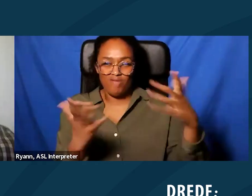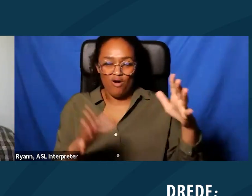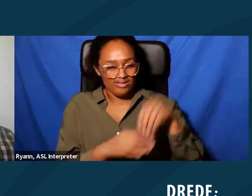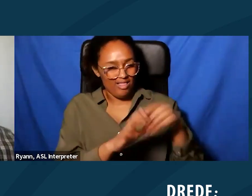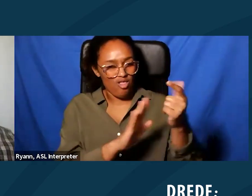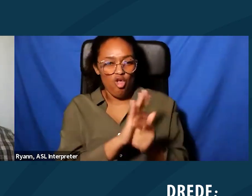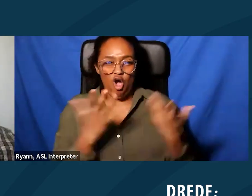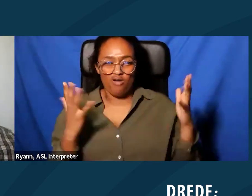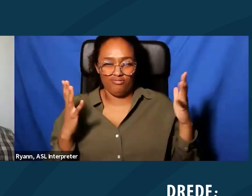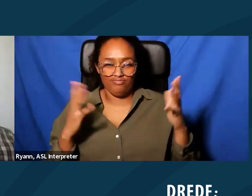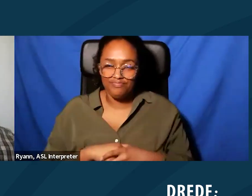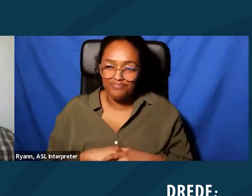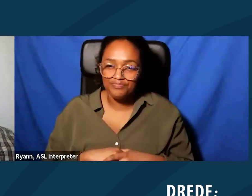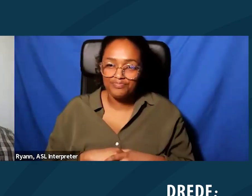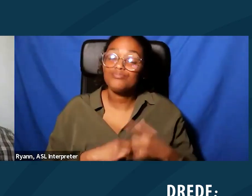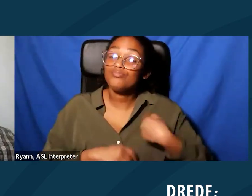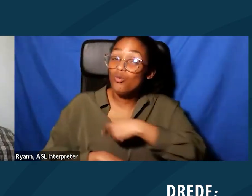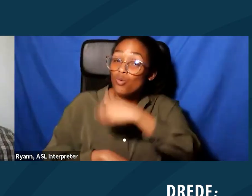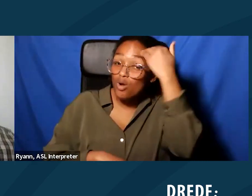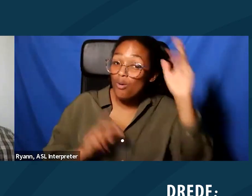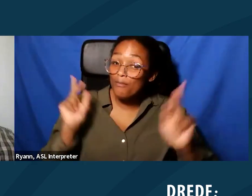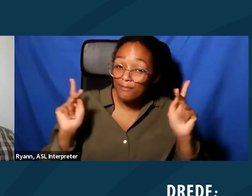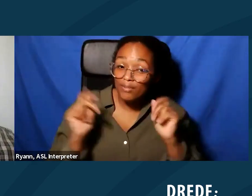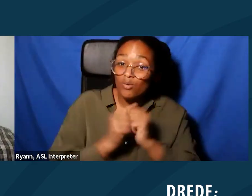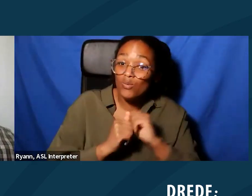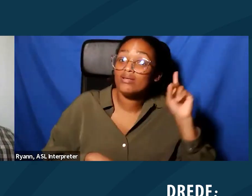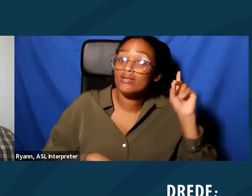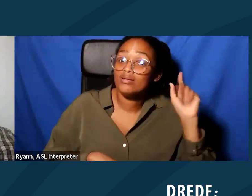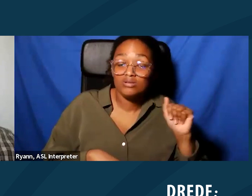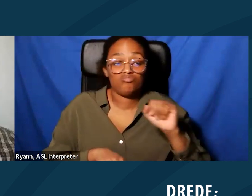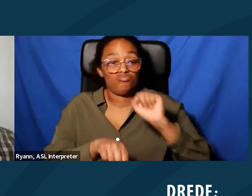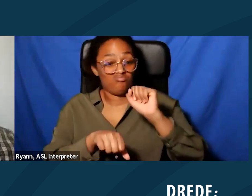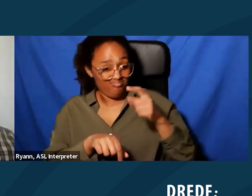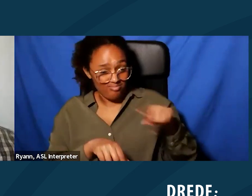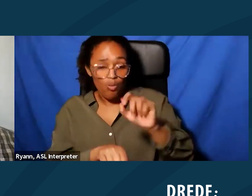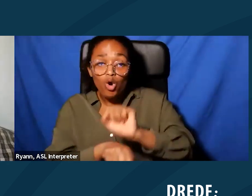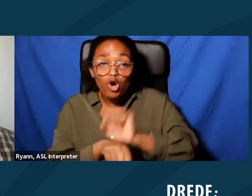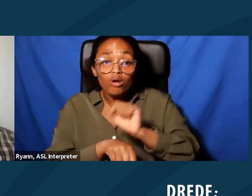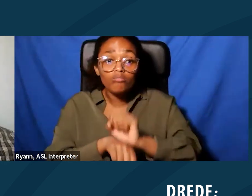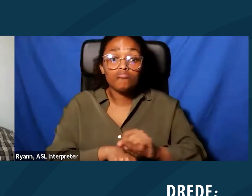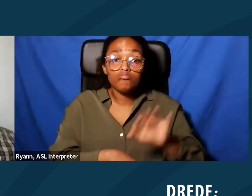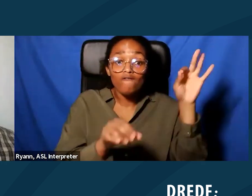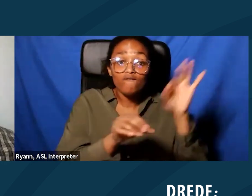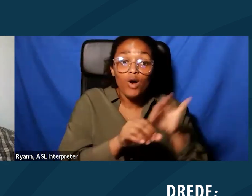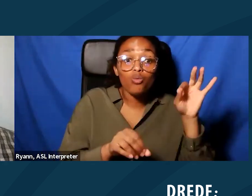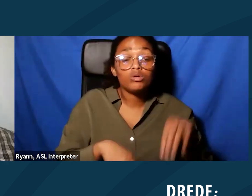We know that people with disabilities work, vote, raise children, lead organizations,